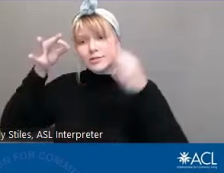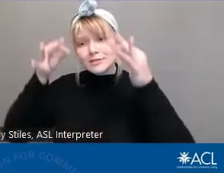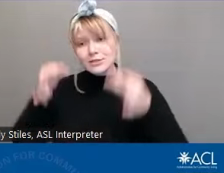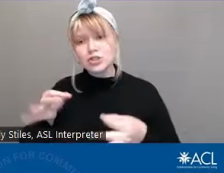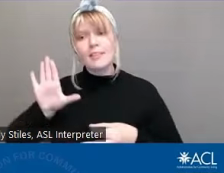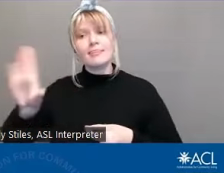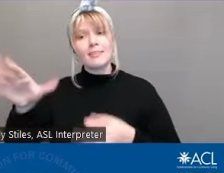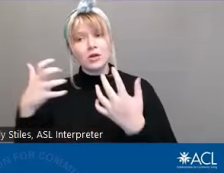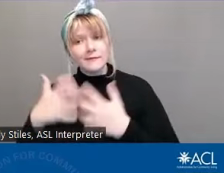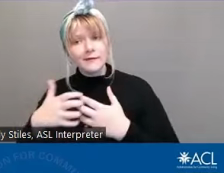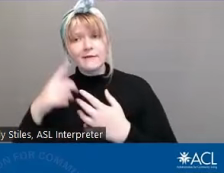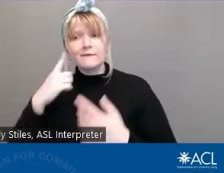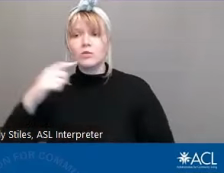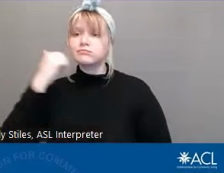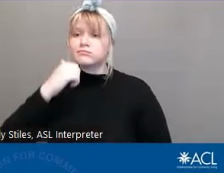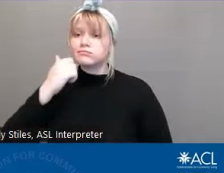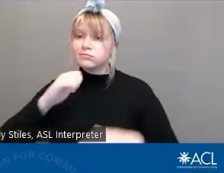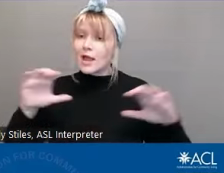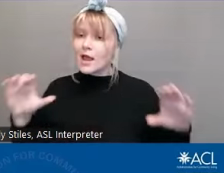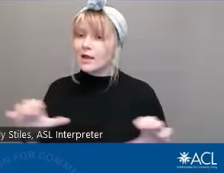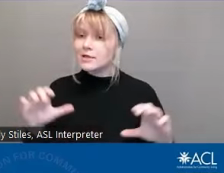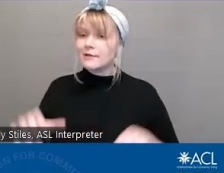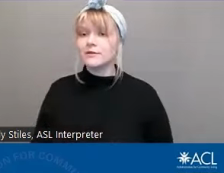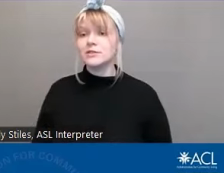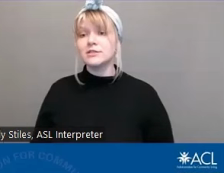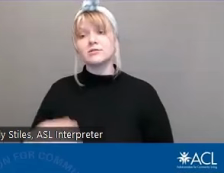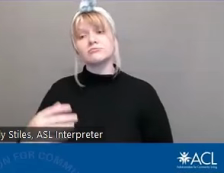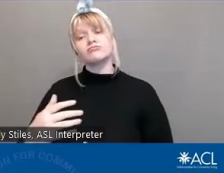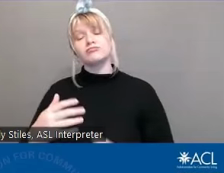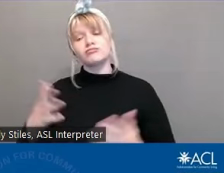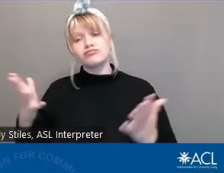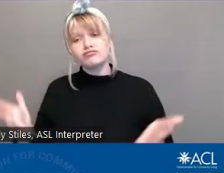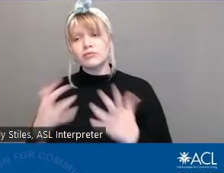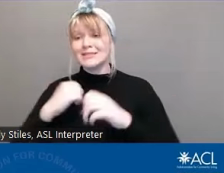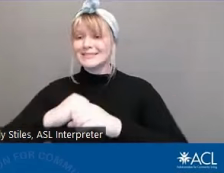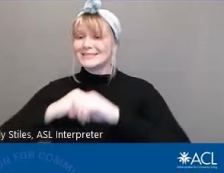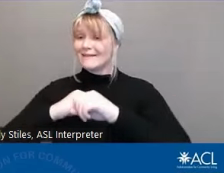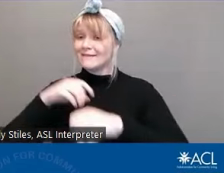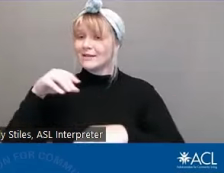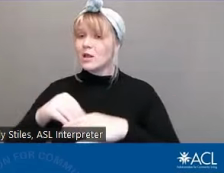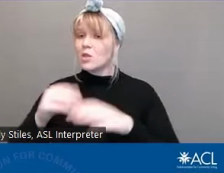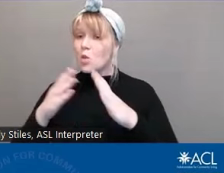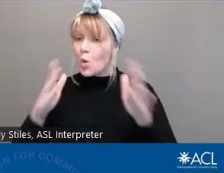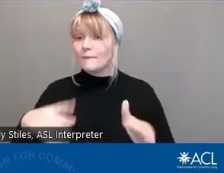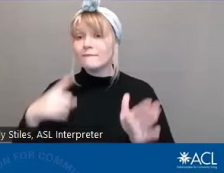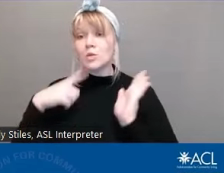living activities, safety improvements in the home, such as installation of grab bars